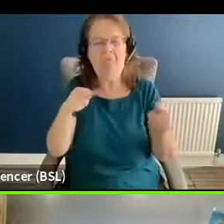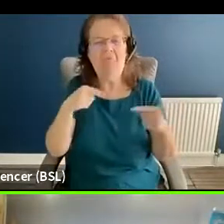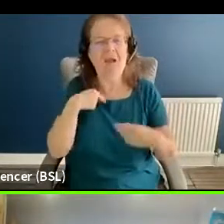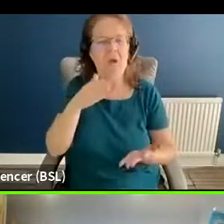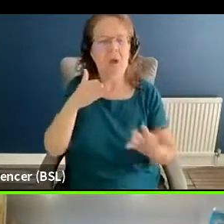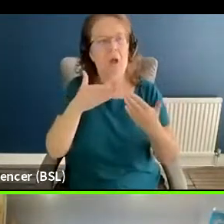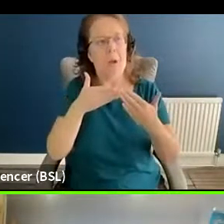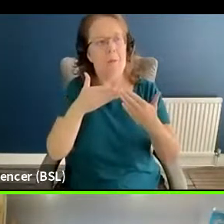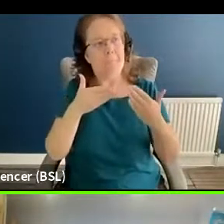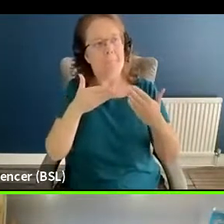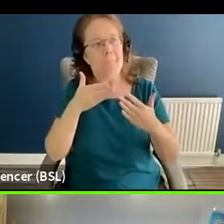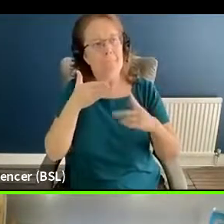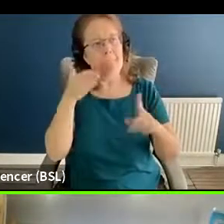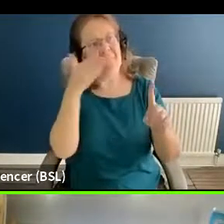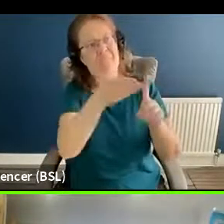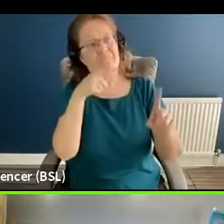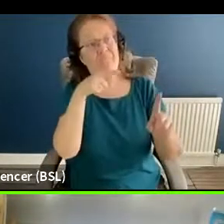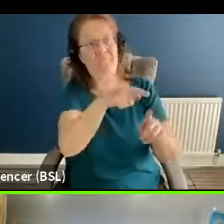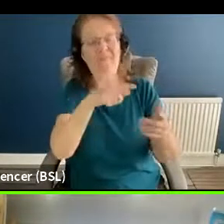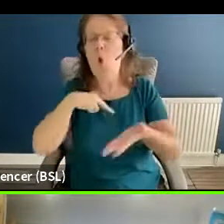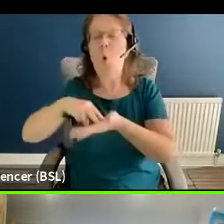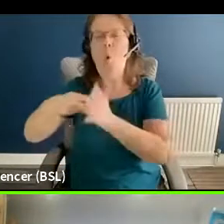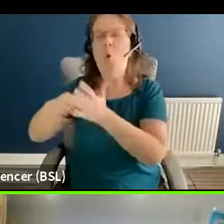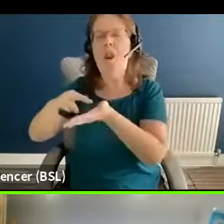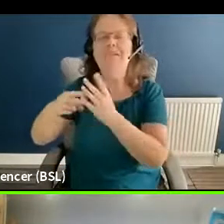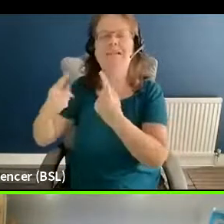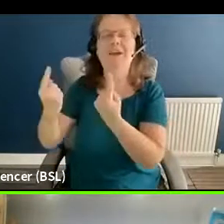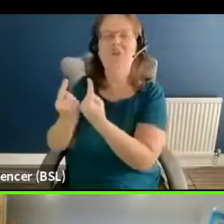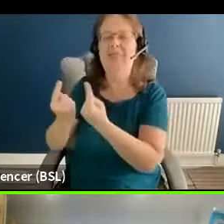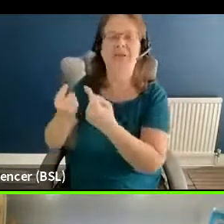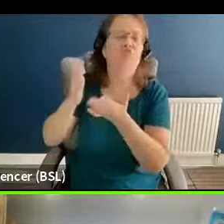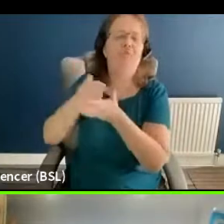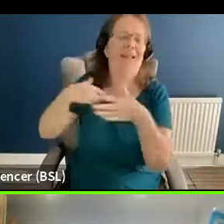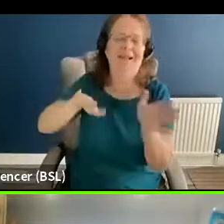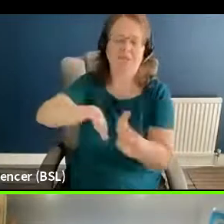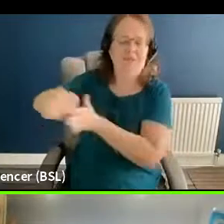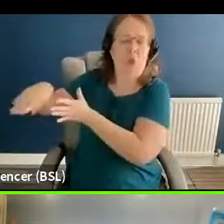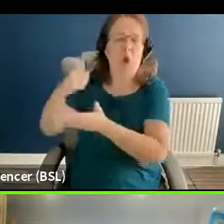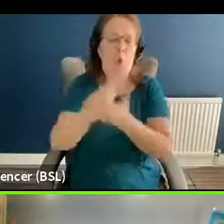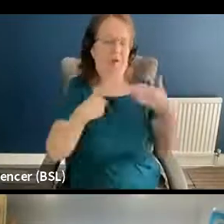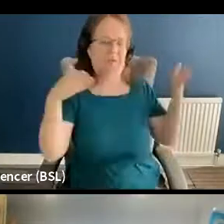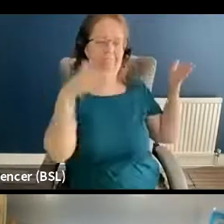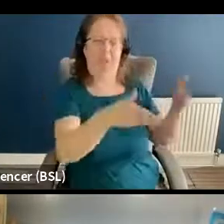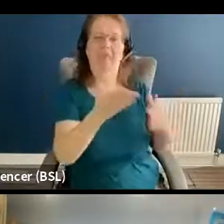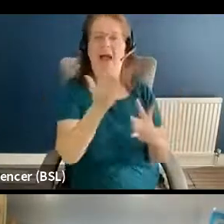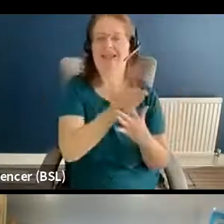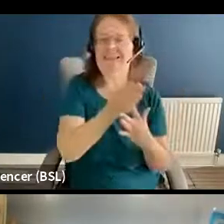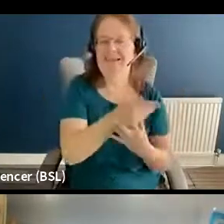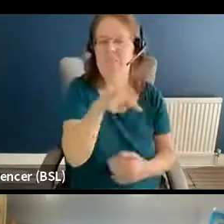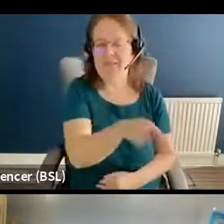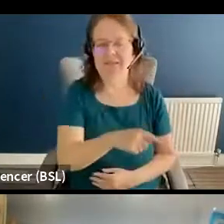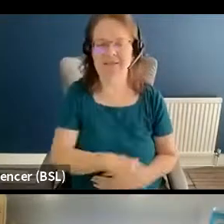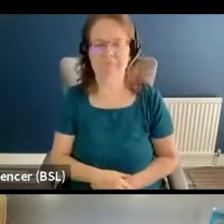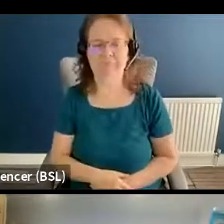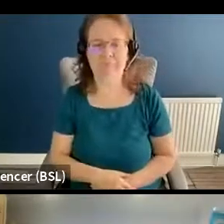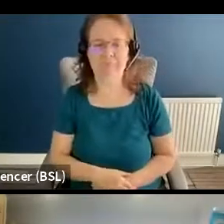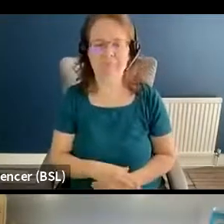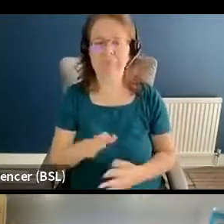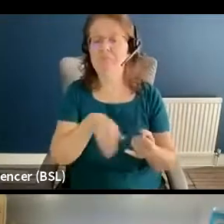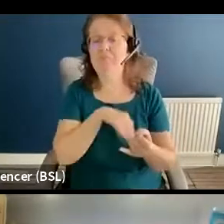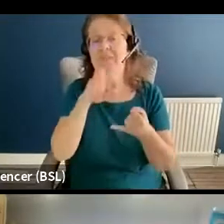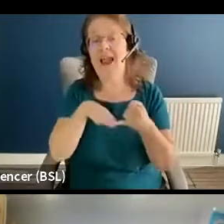than the sort of organizational things. Thanks, Steve. And again, last but not least, Ramon?